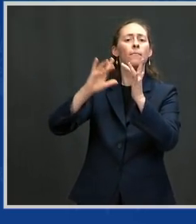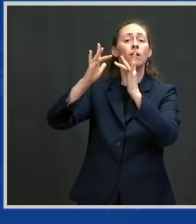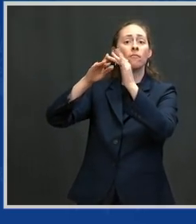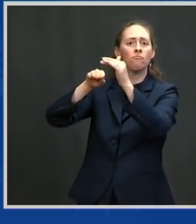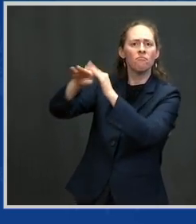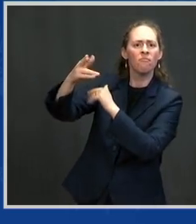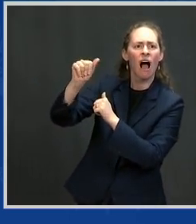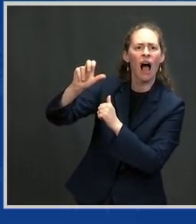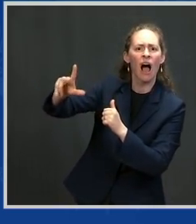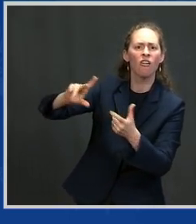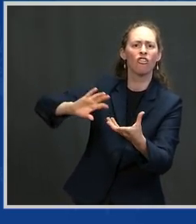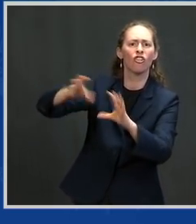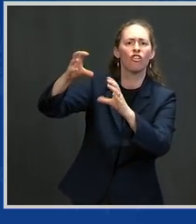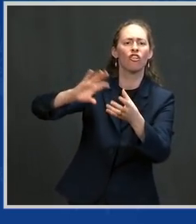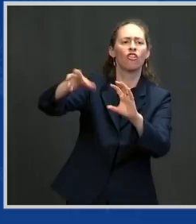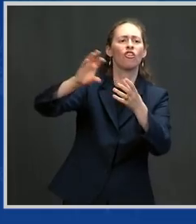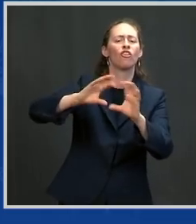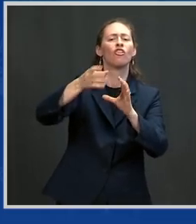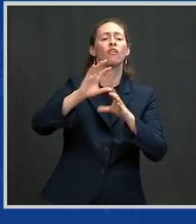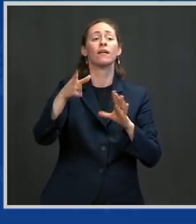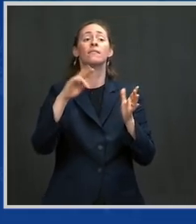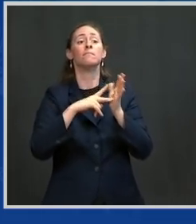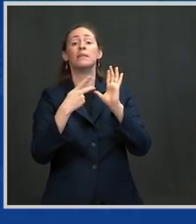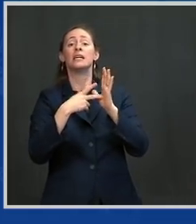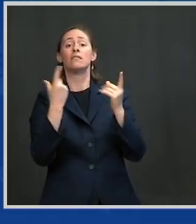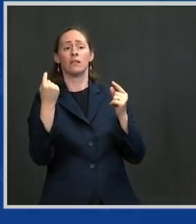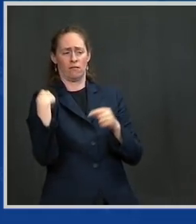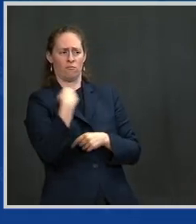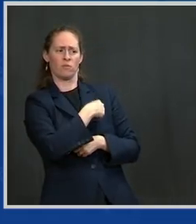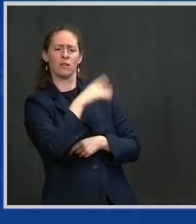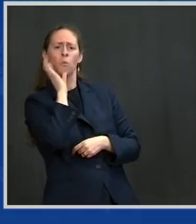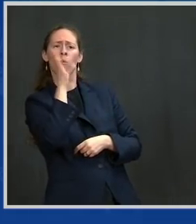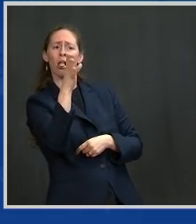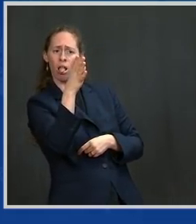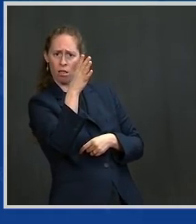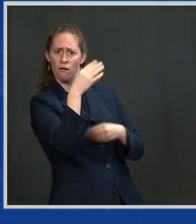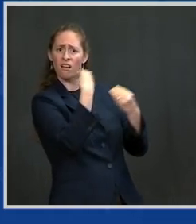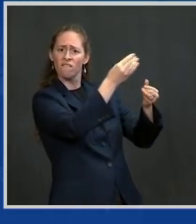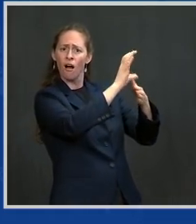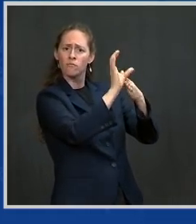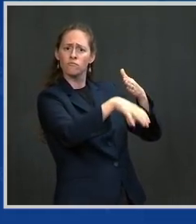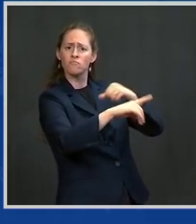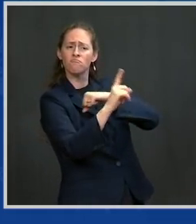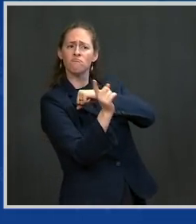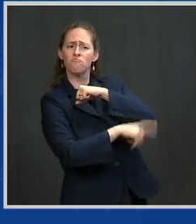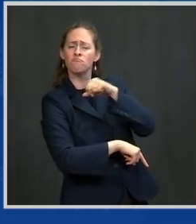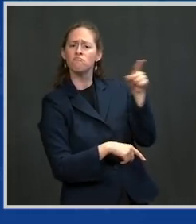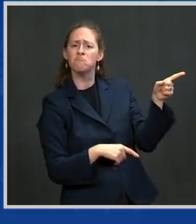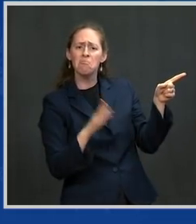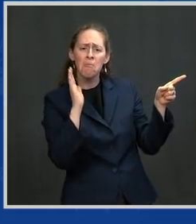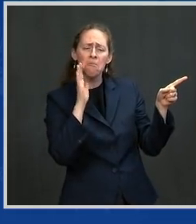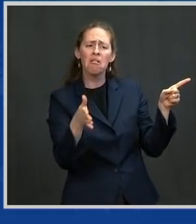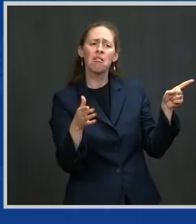then we will respond. We will respond in kind. There need not be -- we should decide